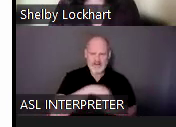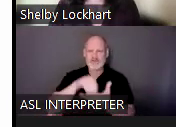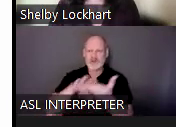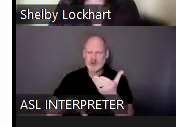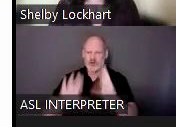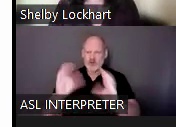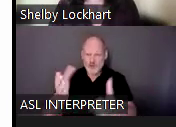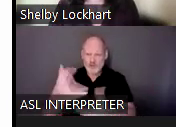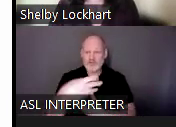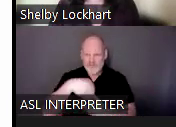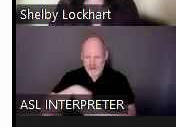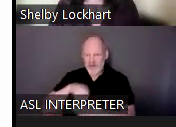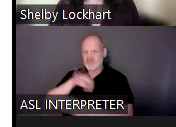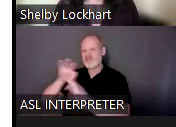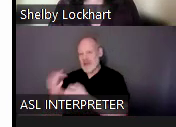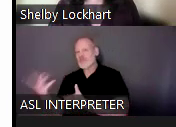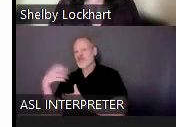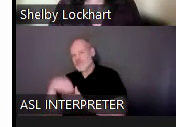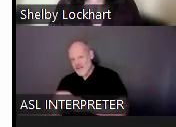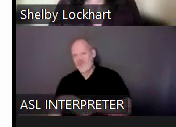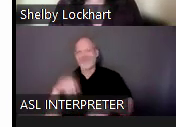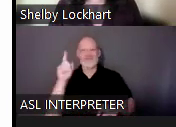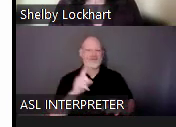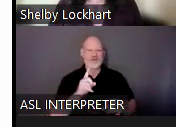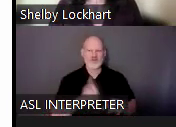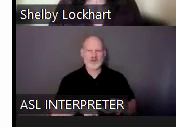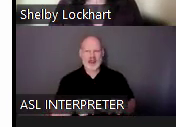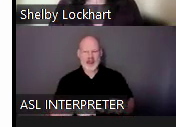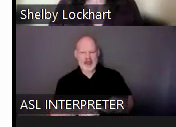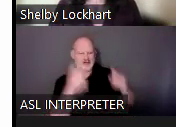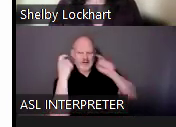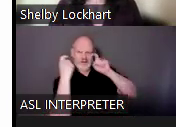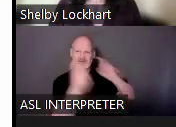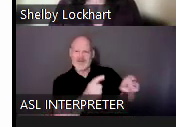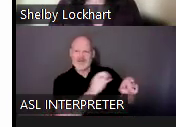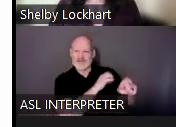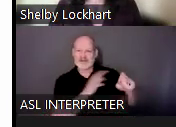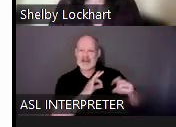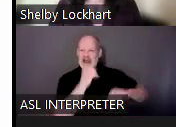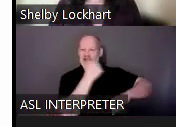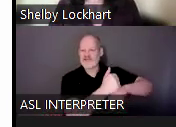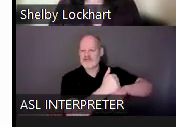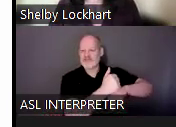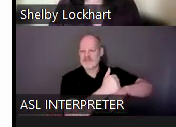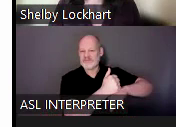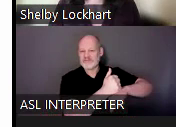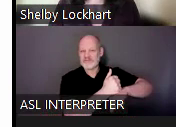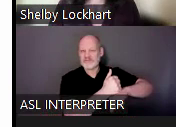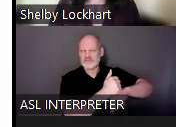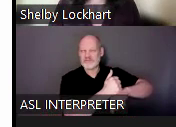It's not something just a staff can define or build. I hope that helps,